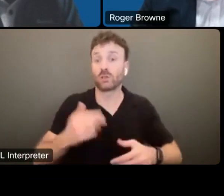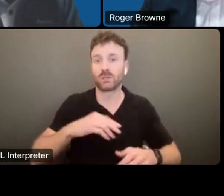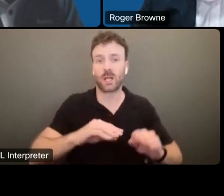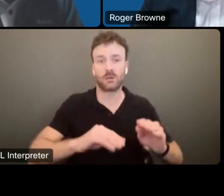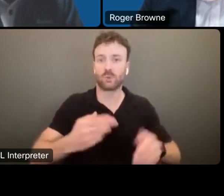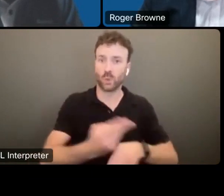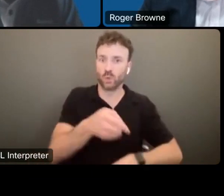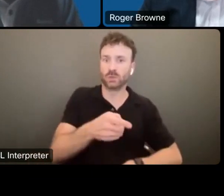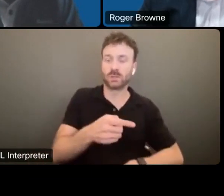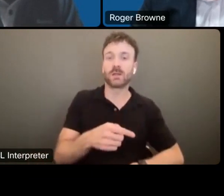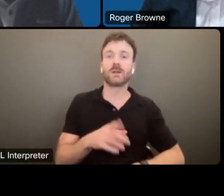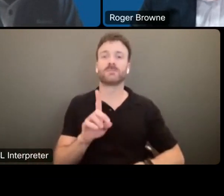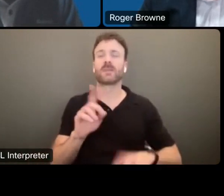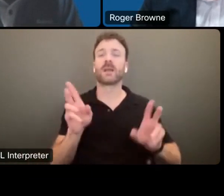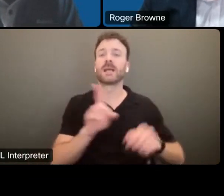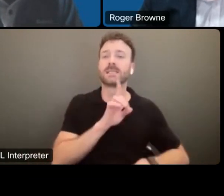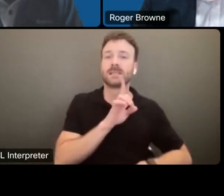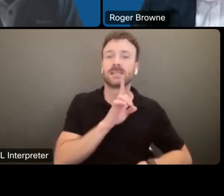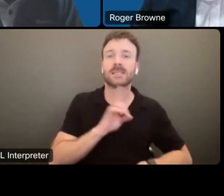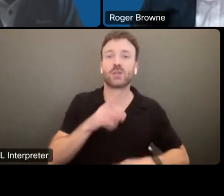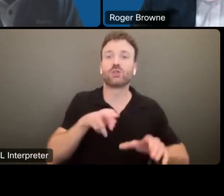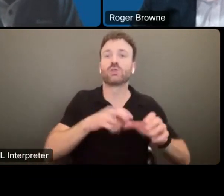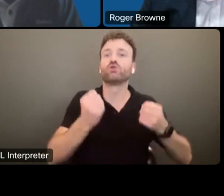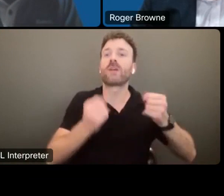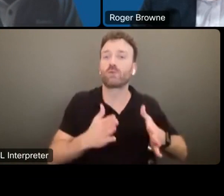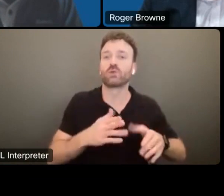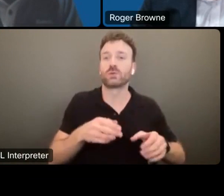So where is the city's appetite for those discussions?